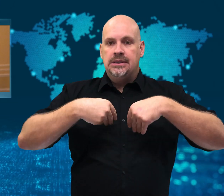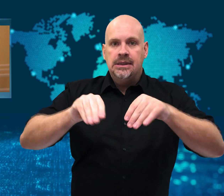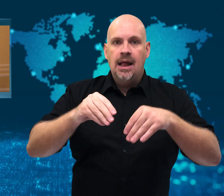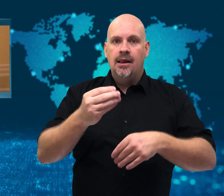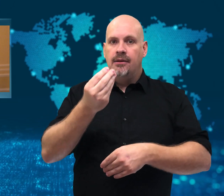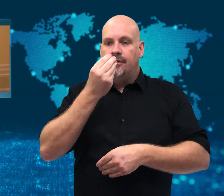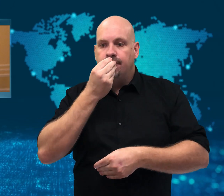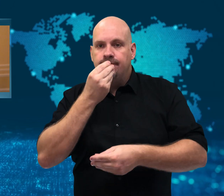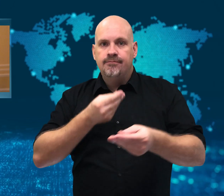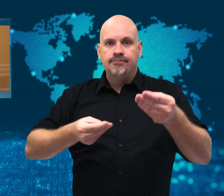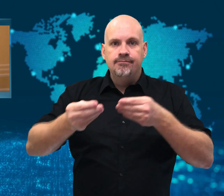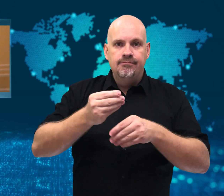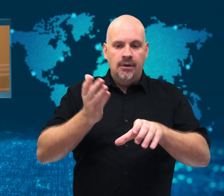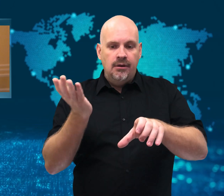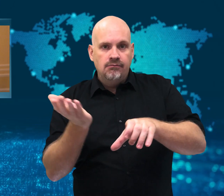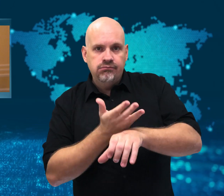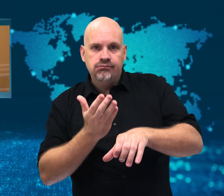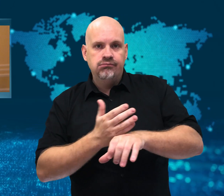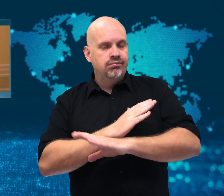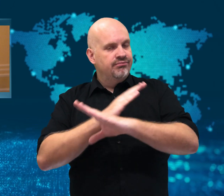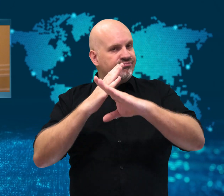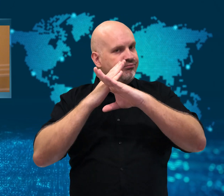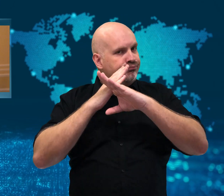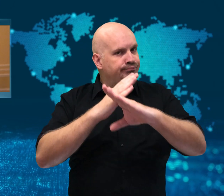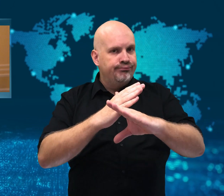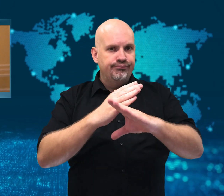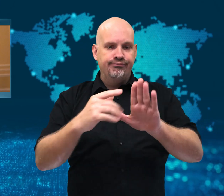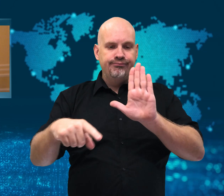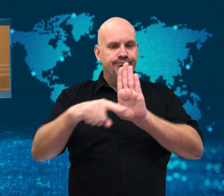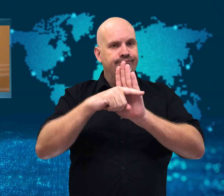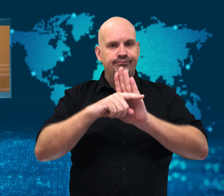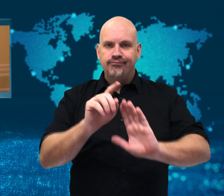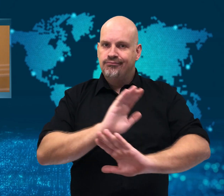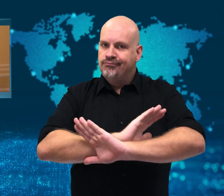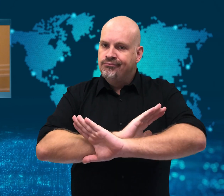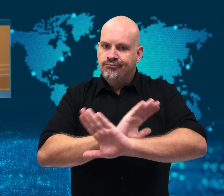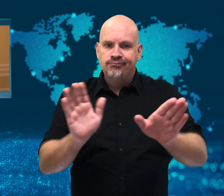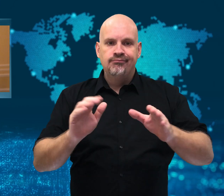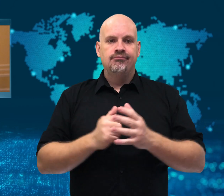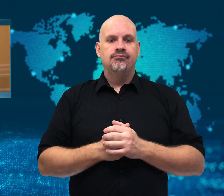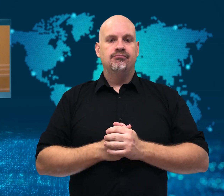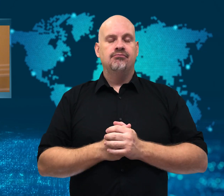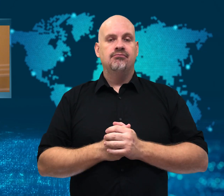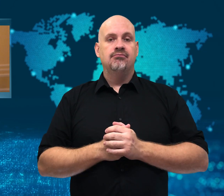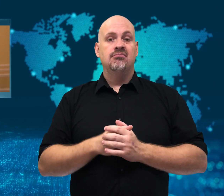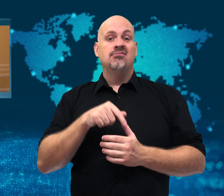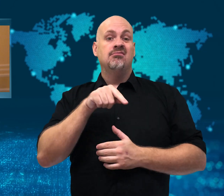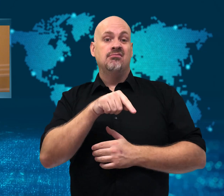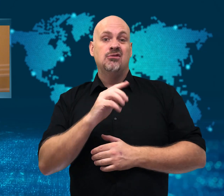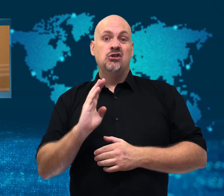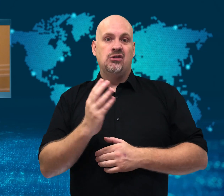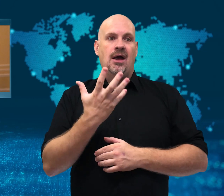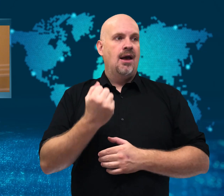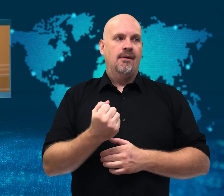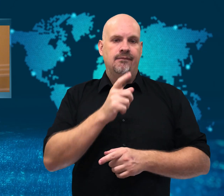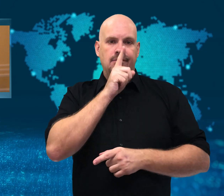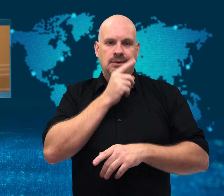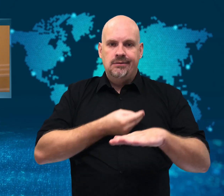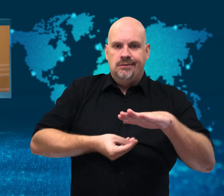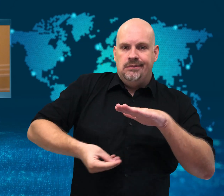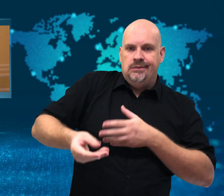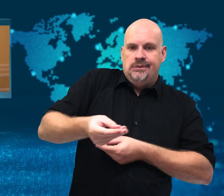The Colombian government bans any sale or processing of sharks.